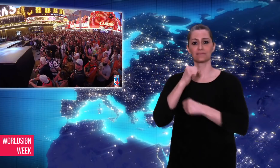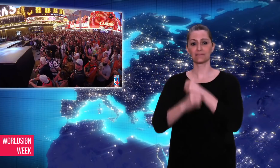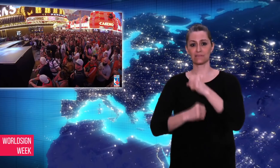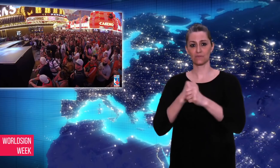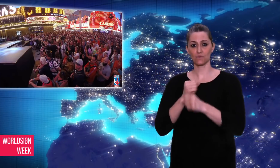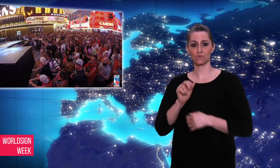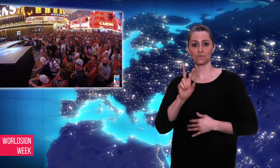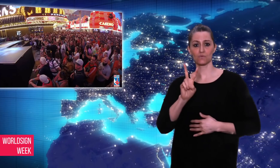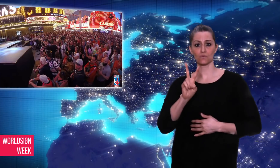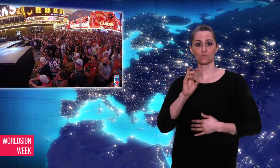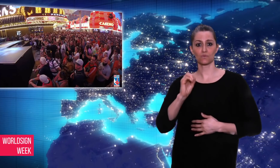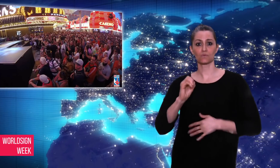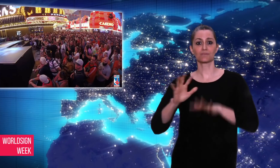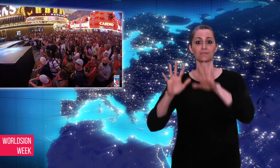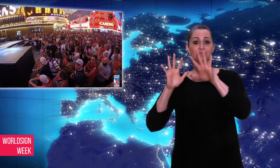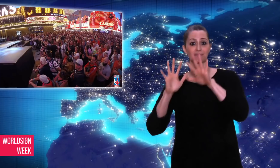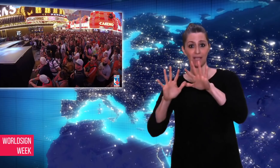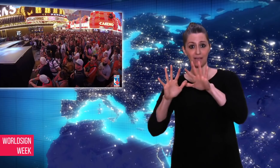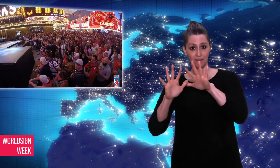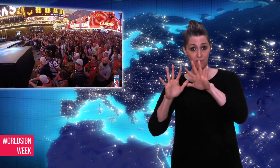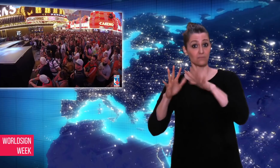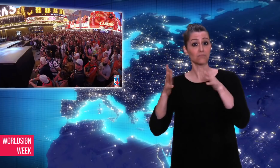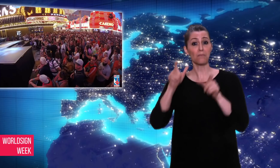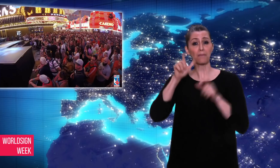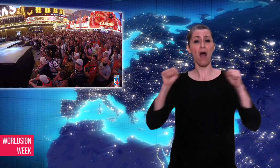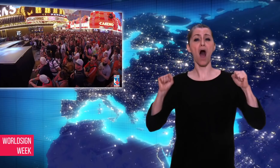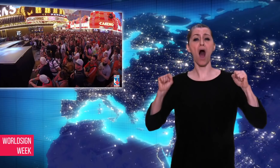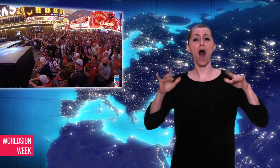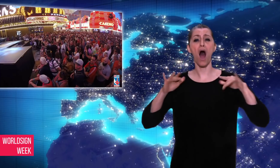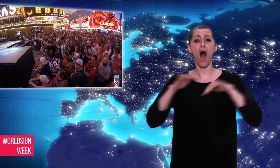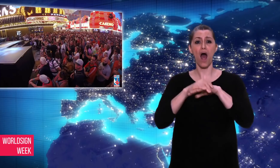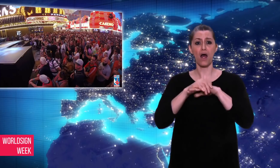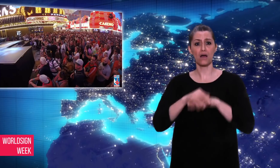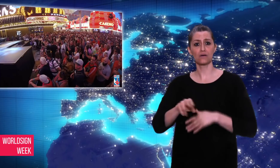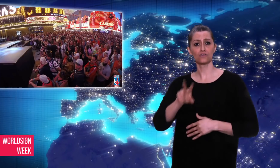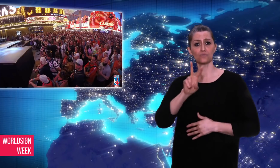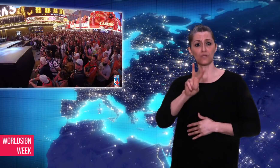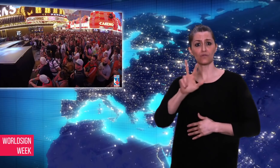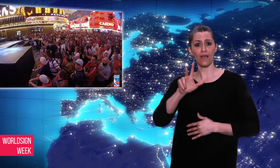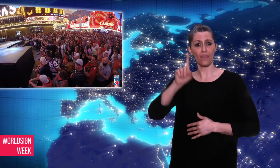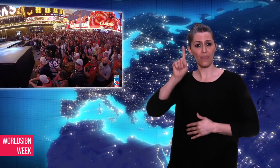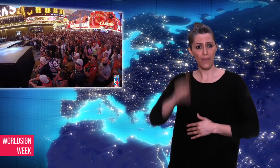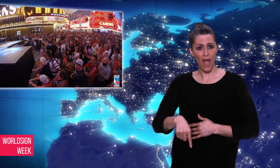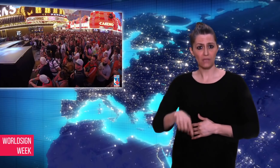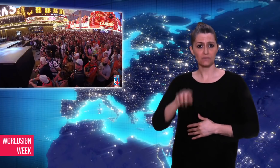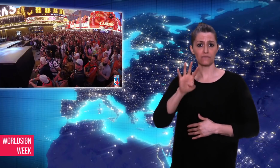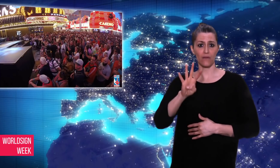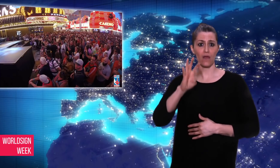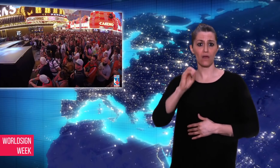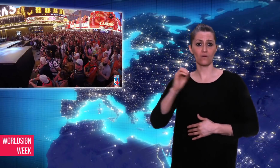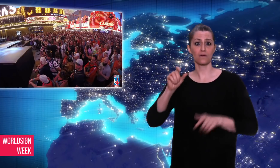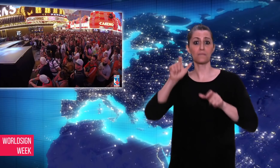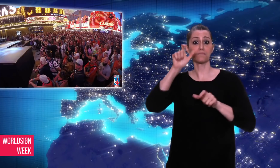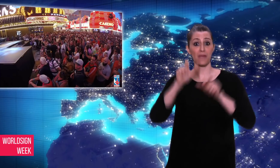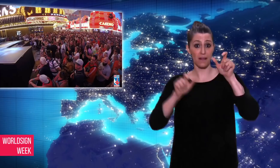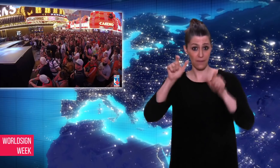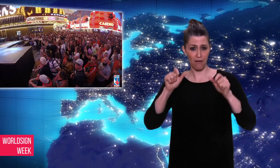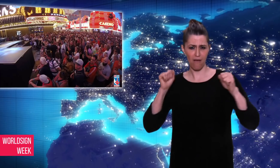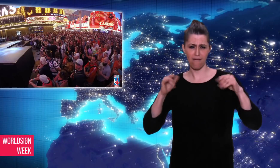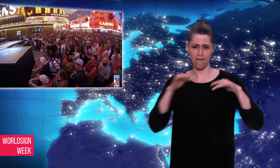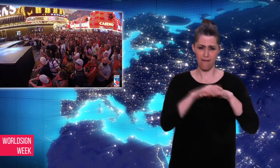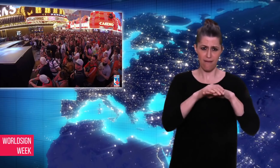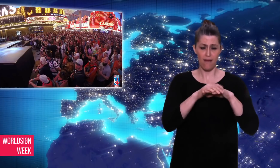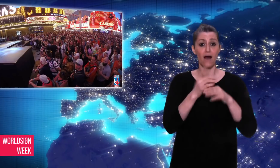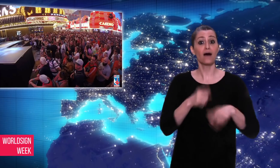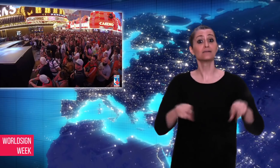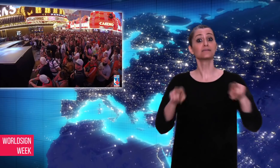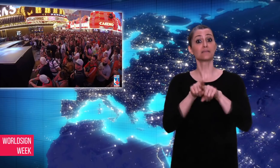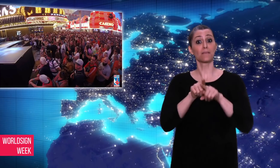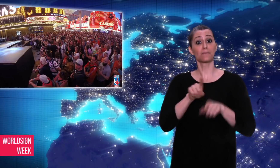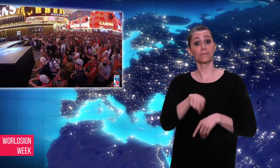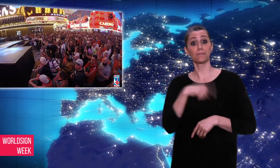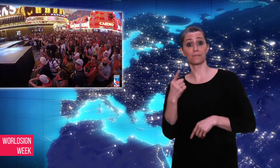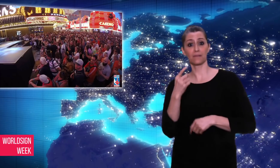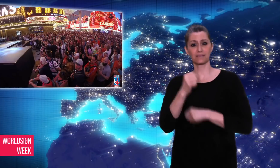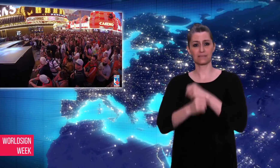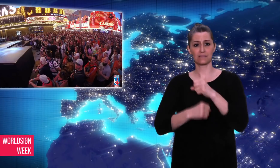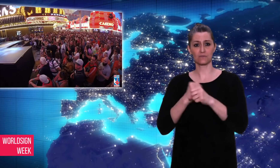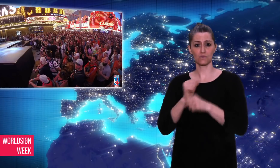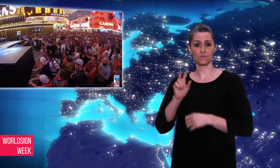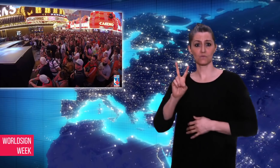23,400 patrons in 2010, and coming from 80 countries